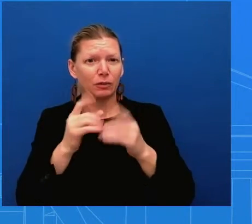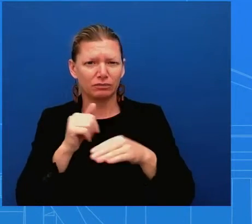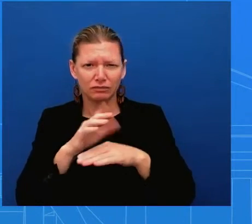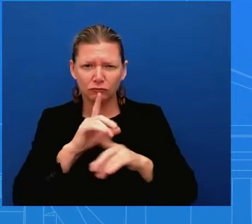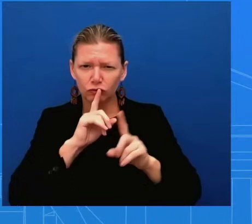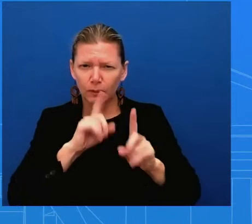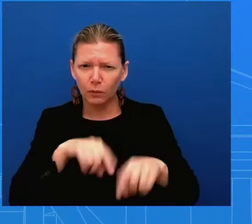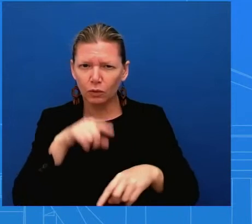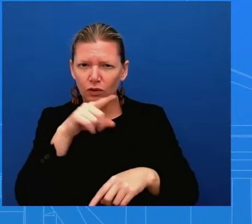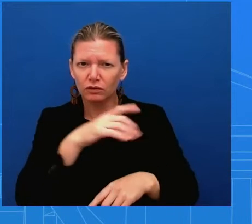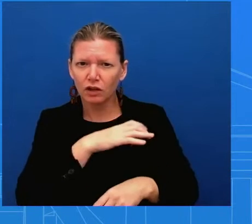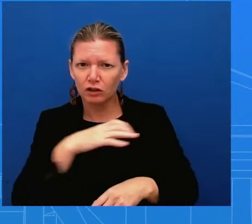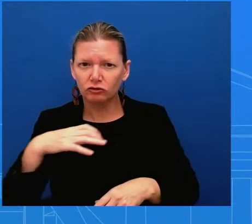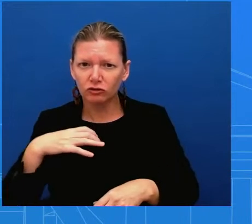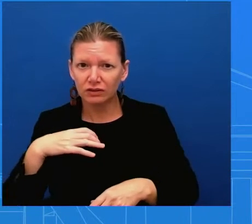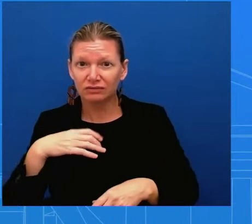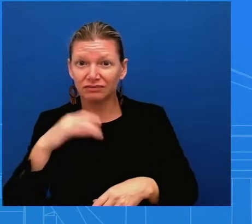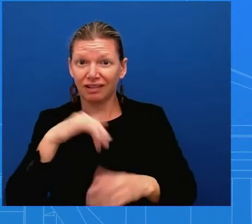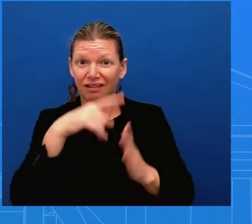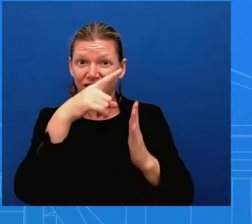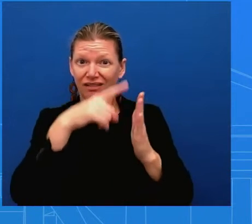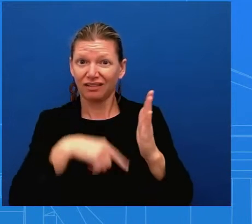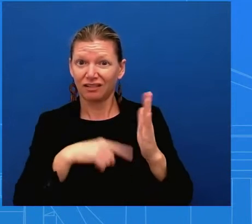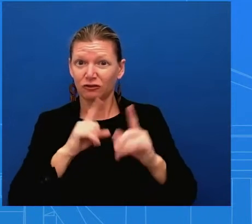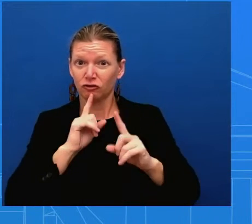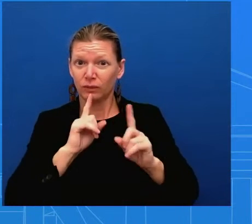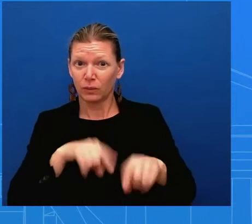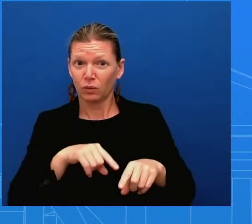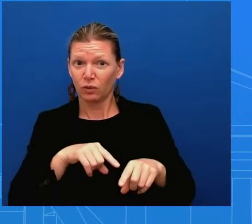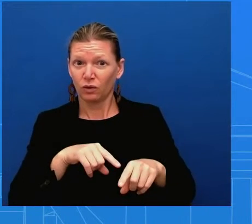the administration's stance? Or are they having second thoughts about it?